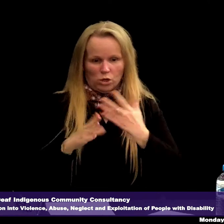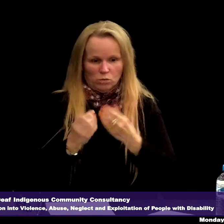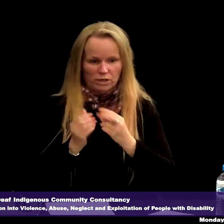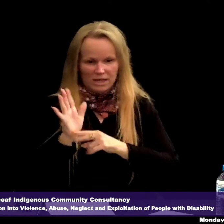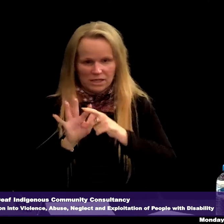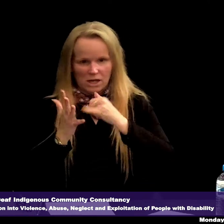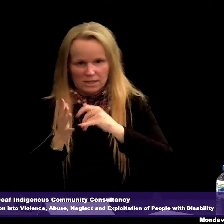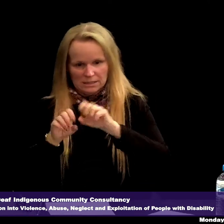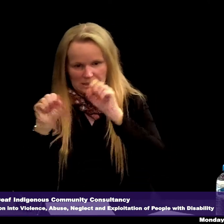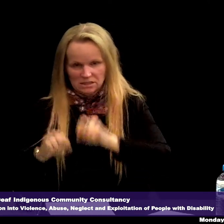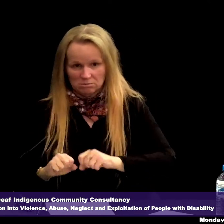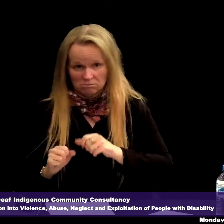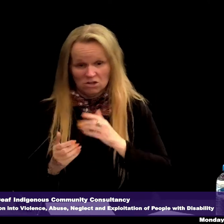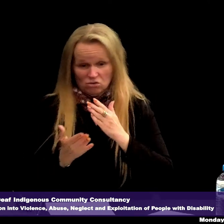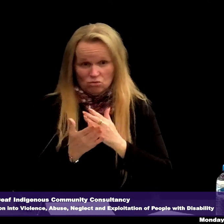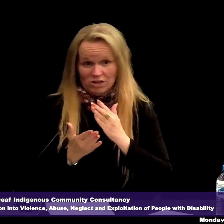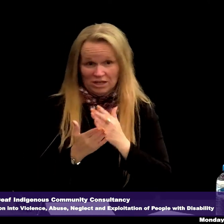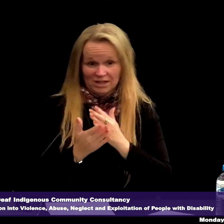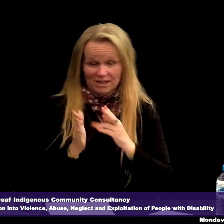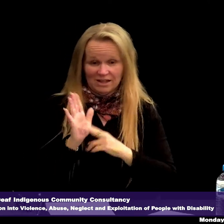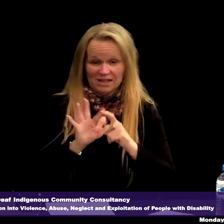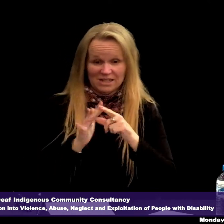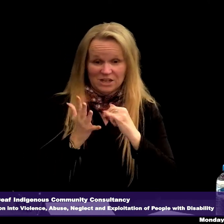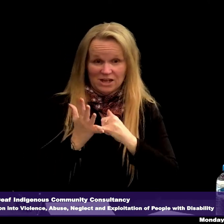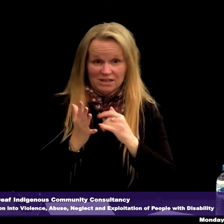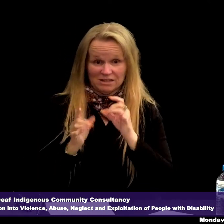high quality training - and to work within the NDIS system and know how to do that as